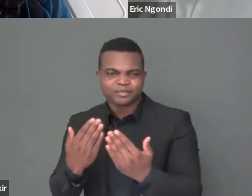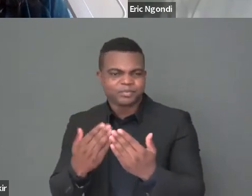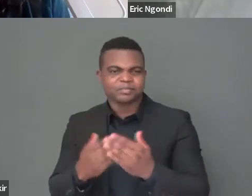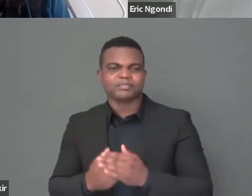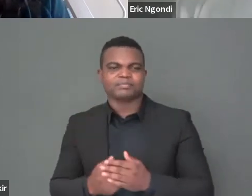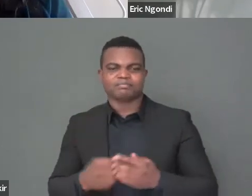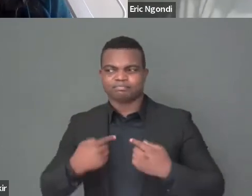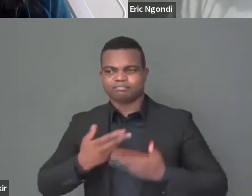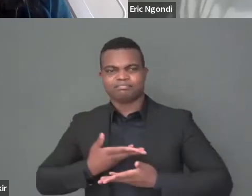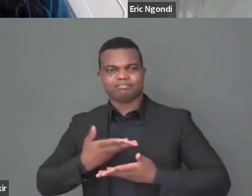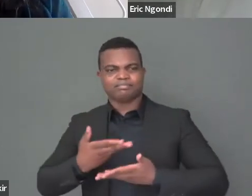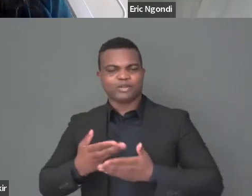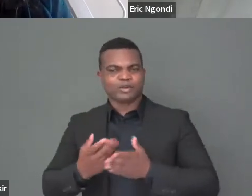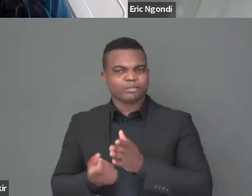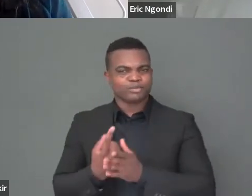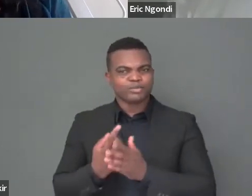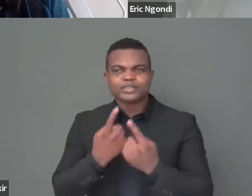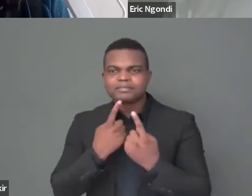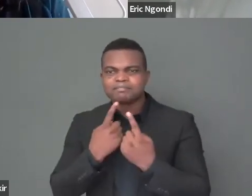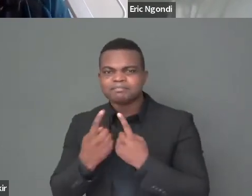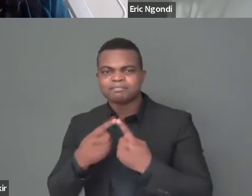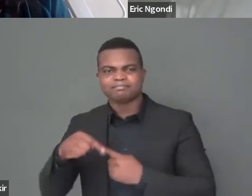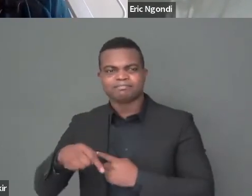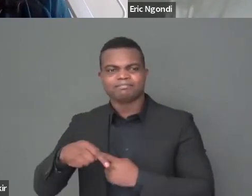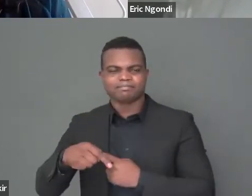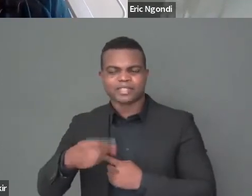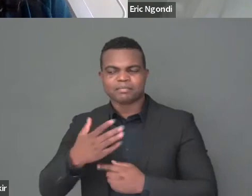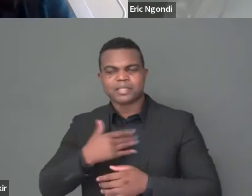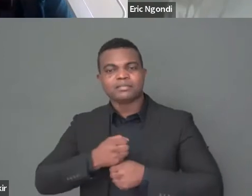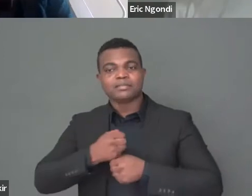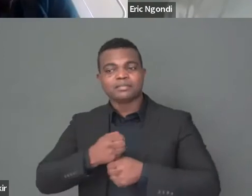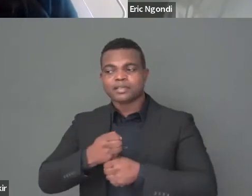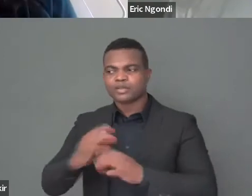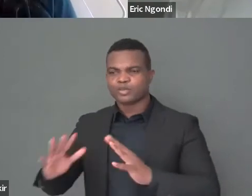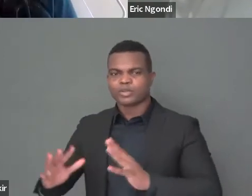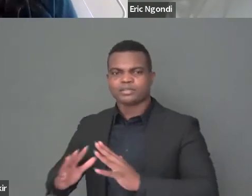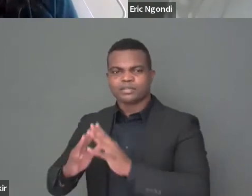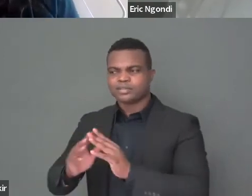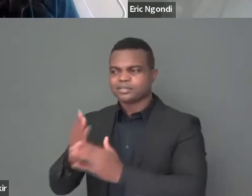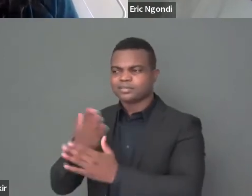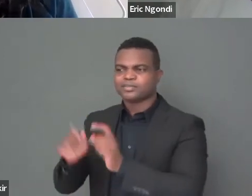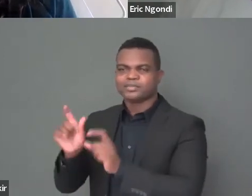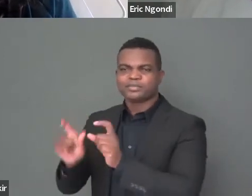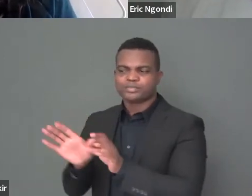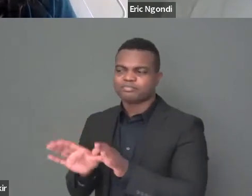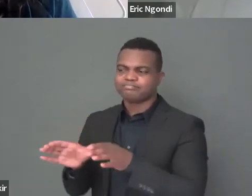Mohammed Ali Loutfy: yeah currently unmuted Thank you very much Elizabeth you have addressed excellent points on that.